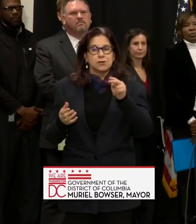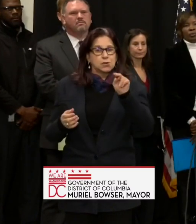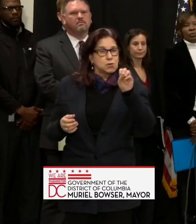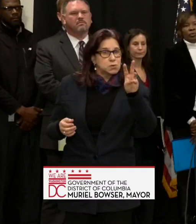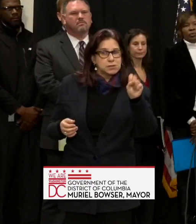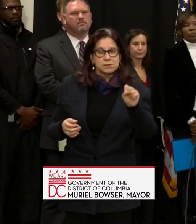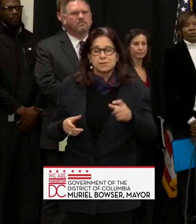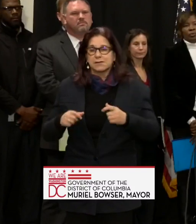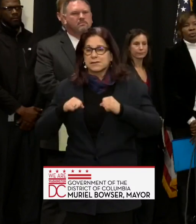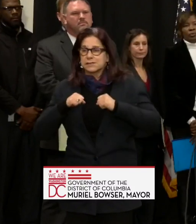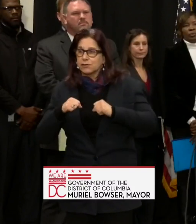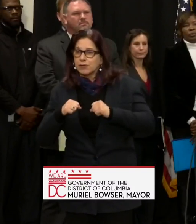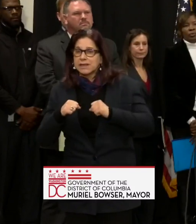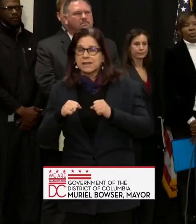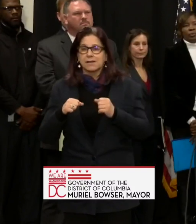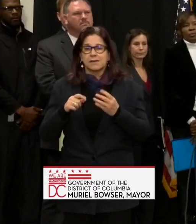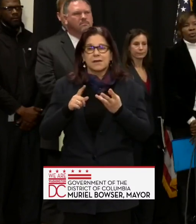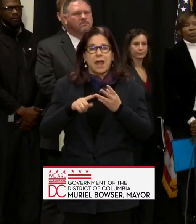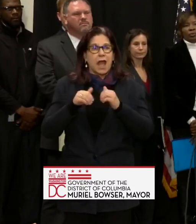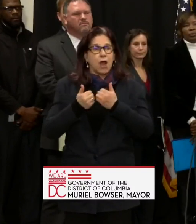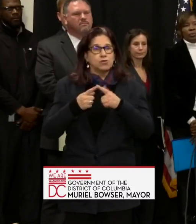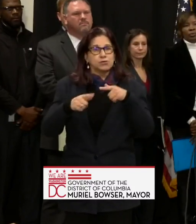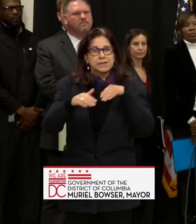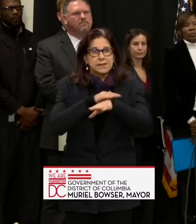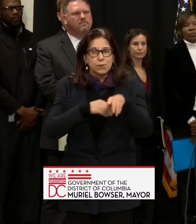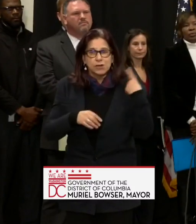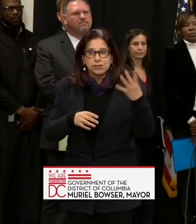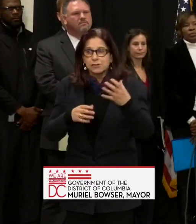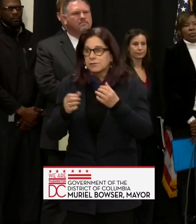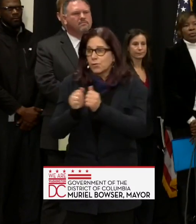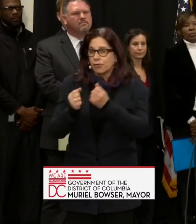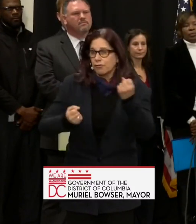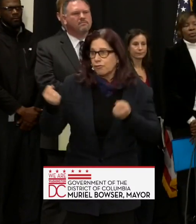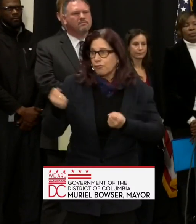DURING THE INAUGURATION SO PLEASE FOLLOW THESE TOOLS AND